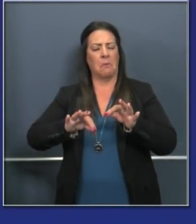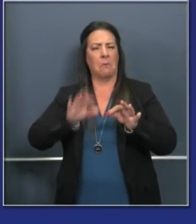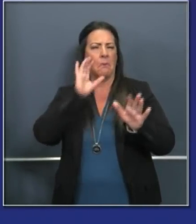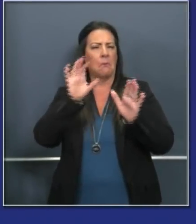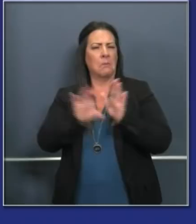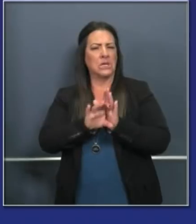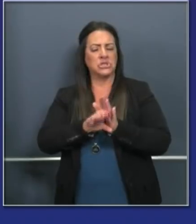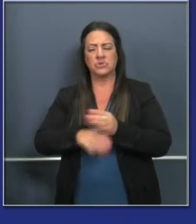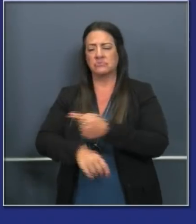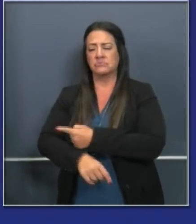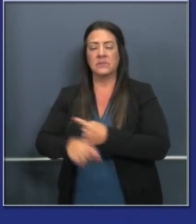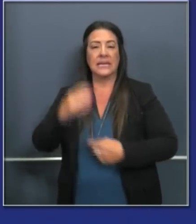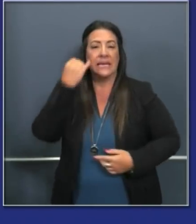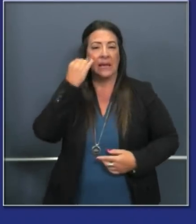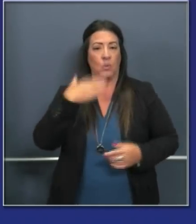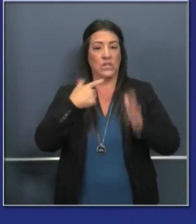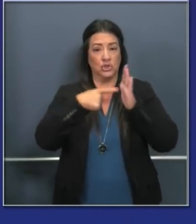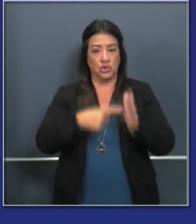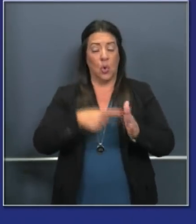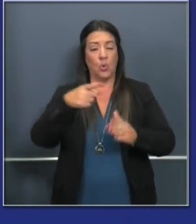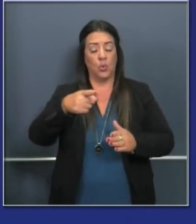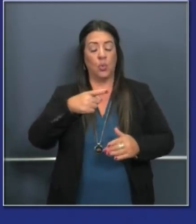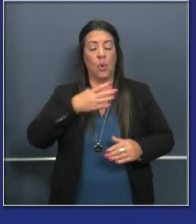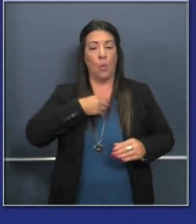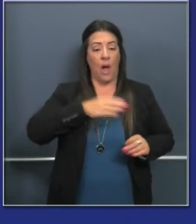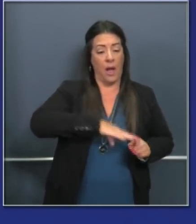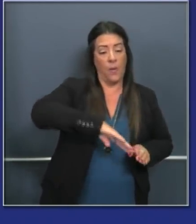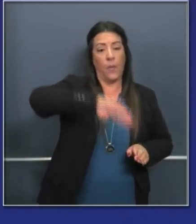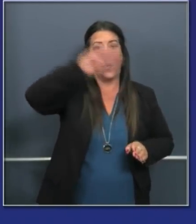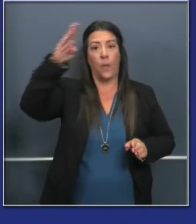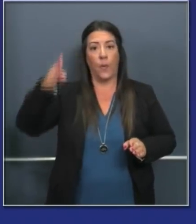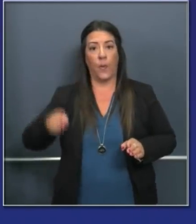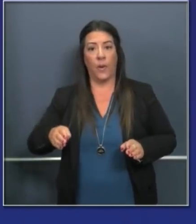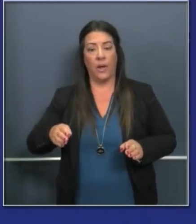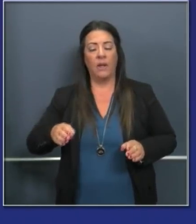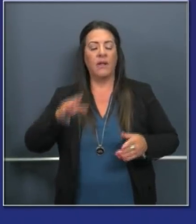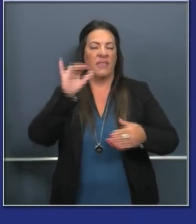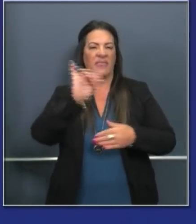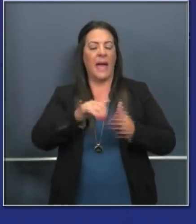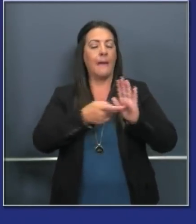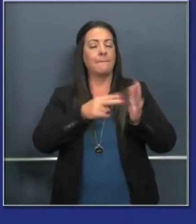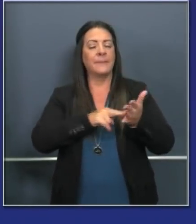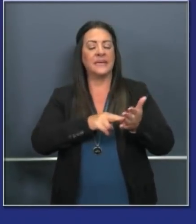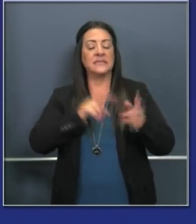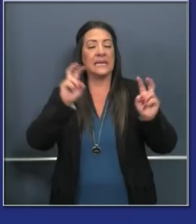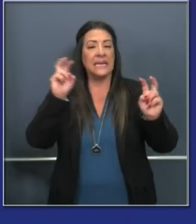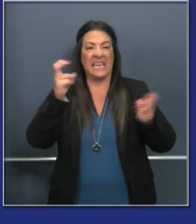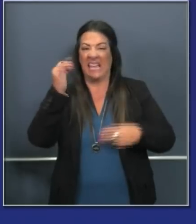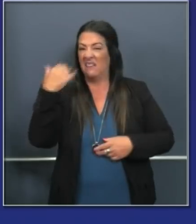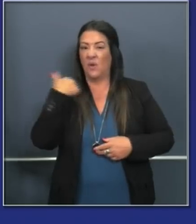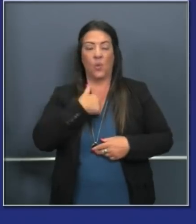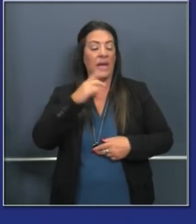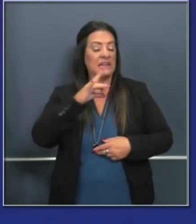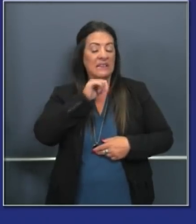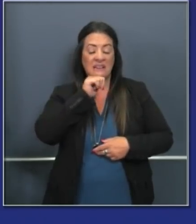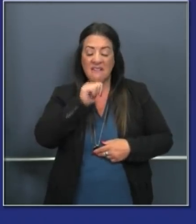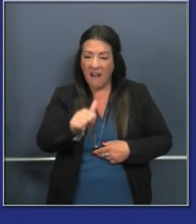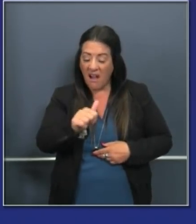ORIGINAL MODELS THAT WAS PUT OUT MANY MANY MONTHS AGO VERY SIMPLE MODEL THAT TALKED ABOUT